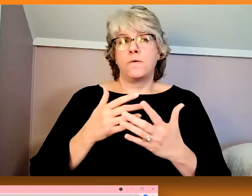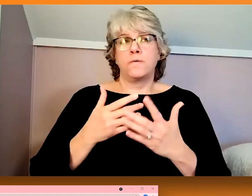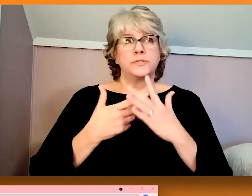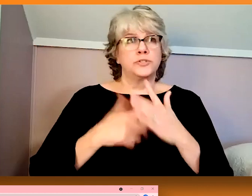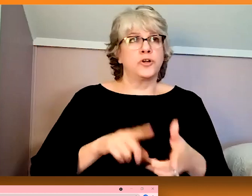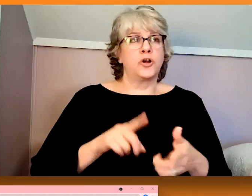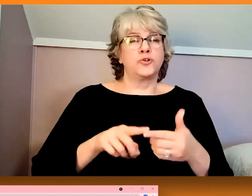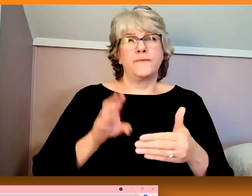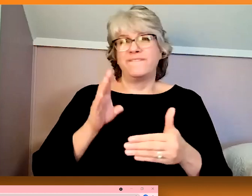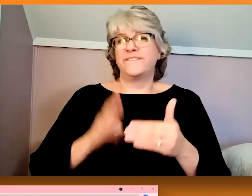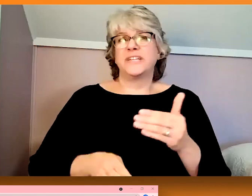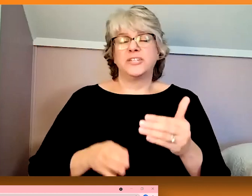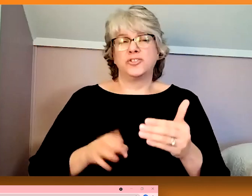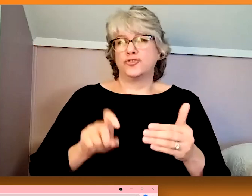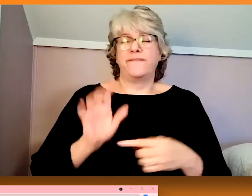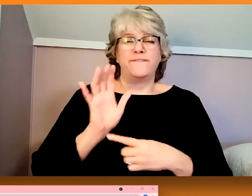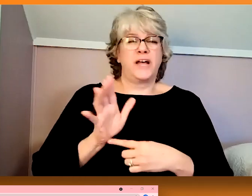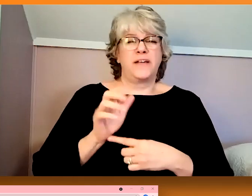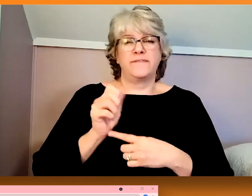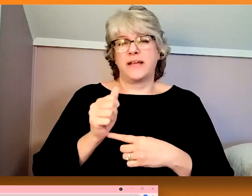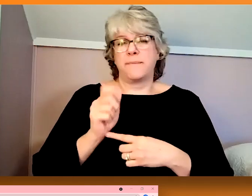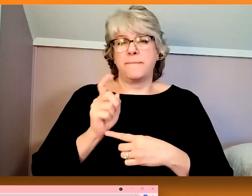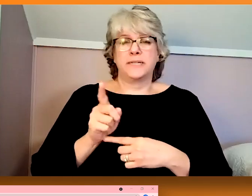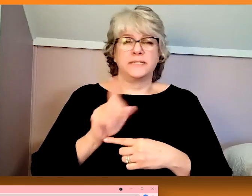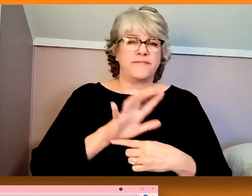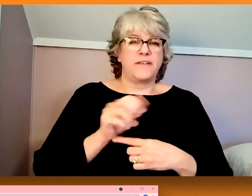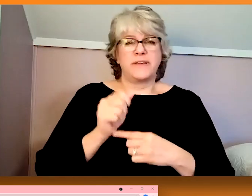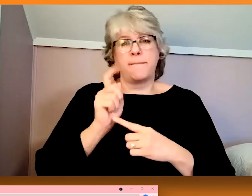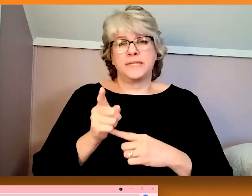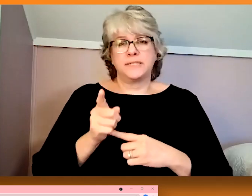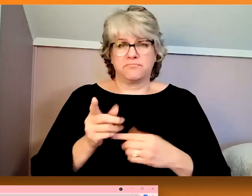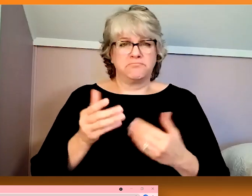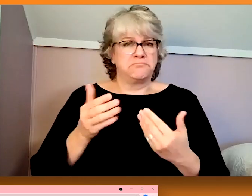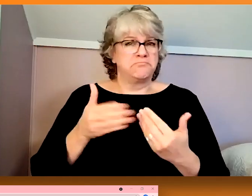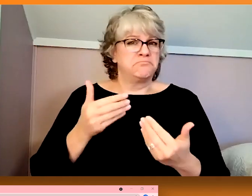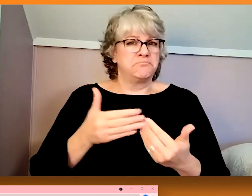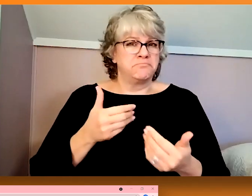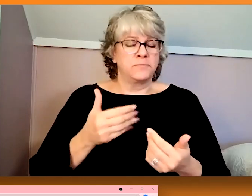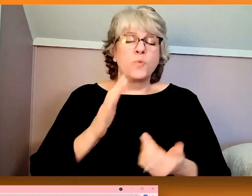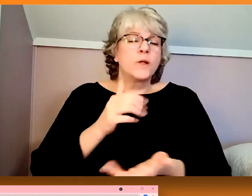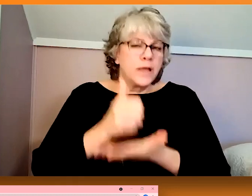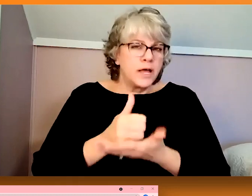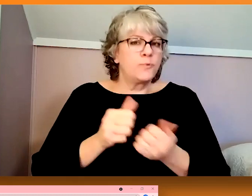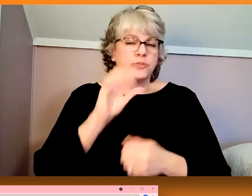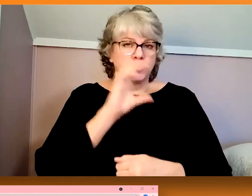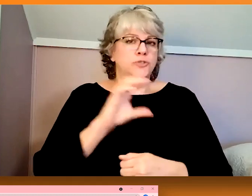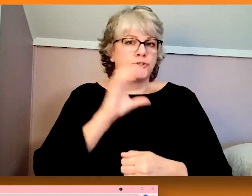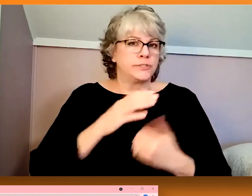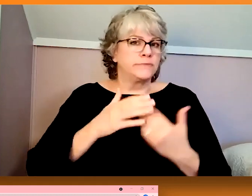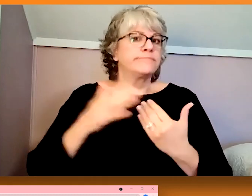should only take about 5-10 minutes, and it'll help with your searches, so I strongly encourage you